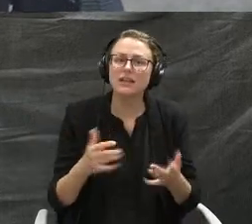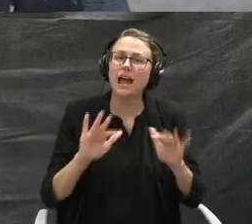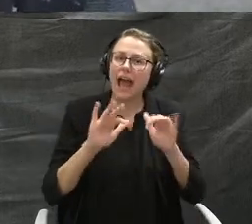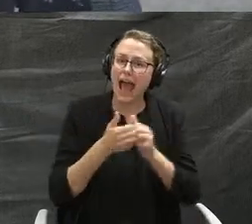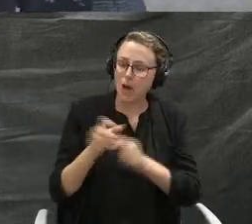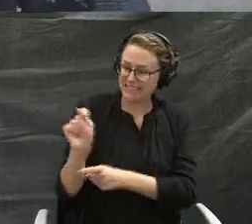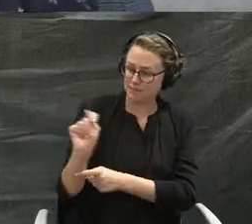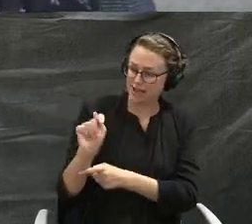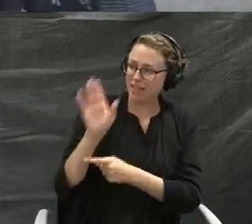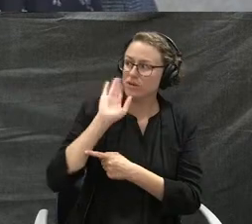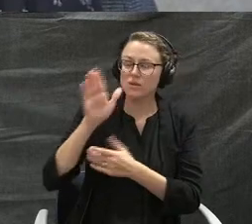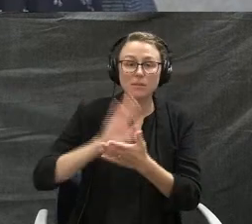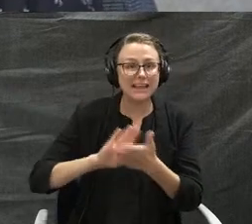be cleaned in a timely manner?